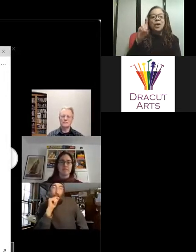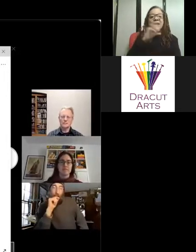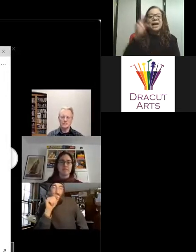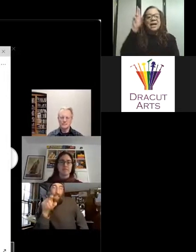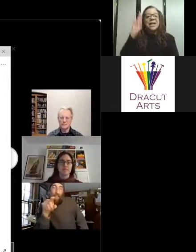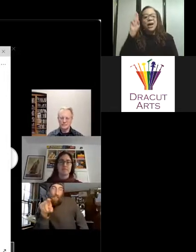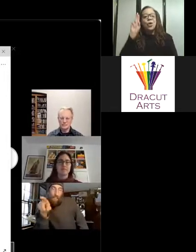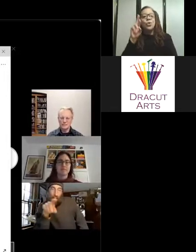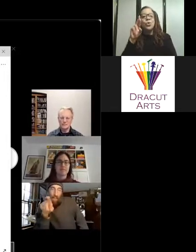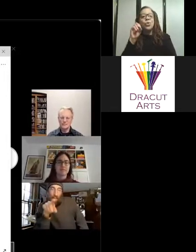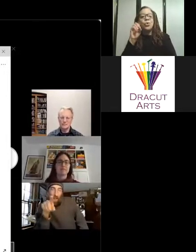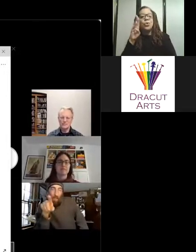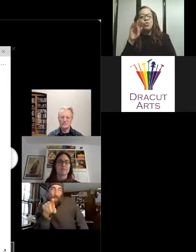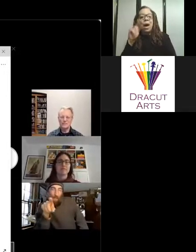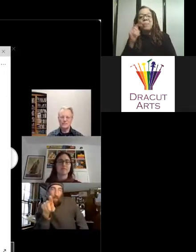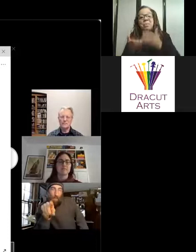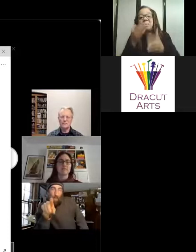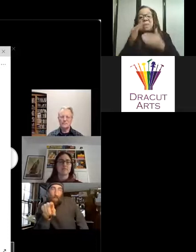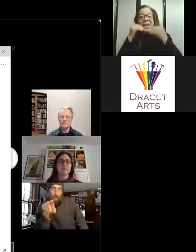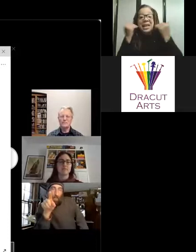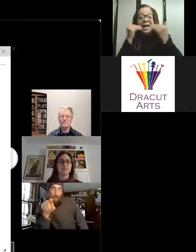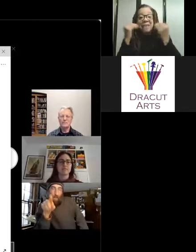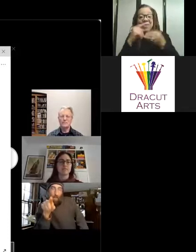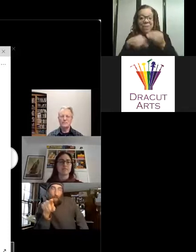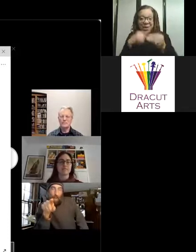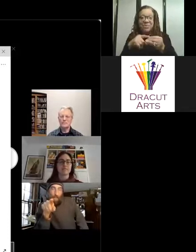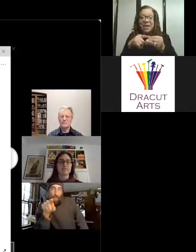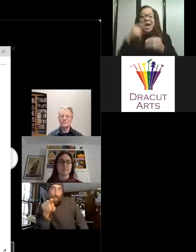because that's actually, I, I think those uncles were the Democrats of the